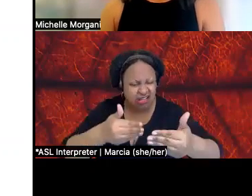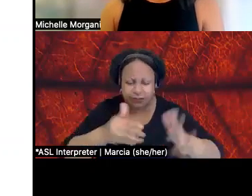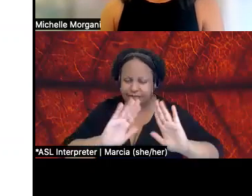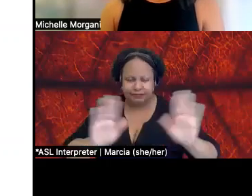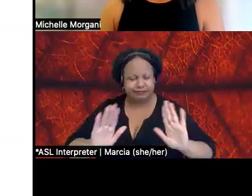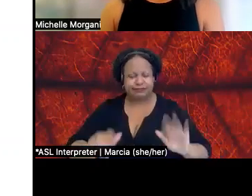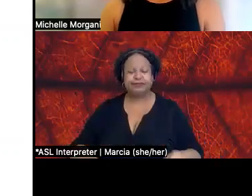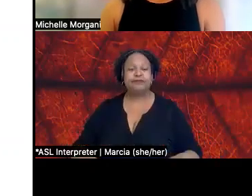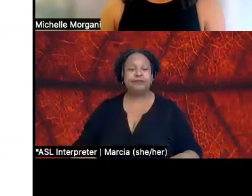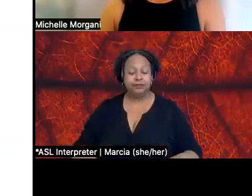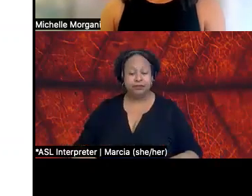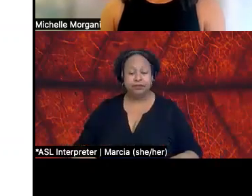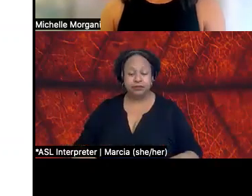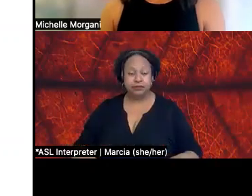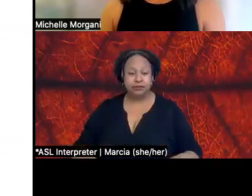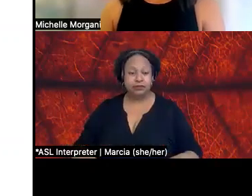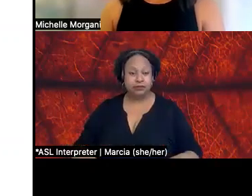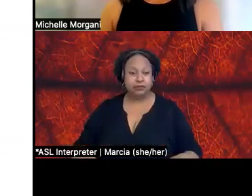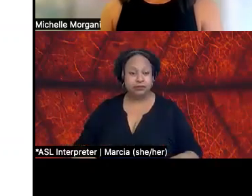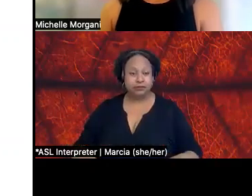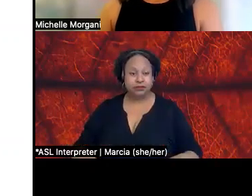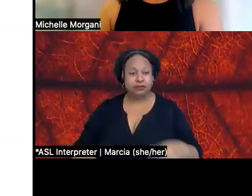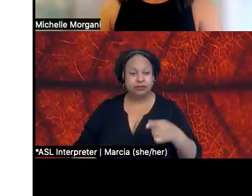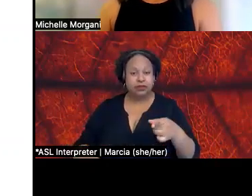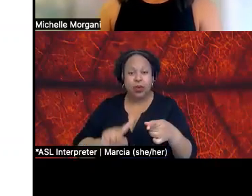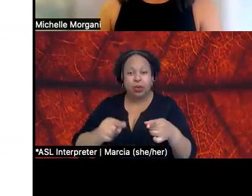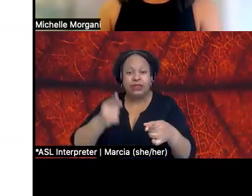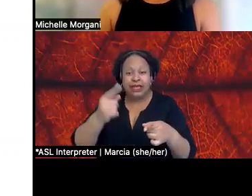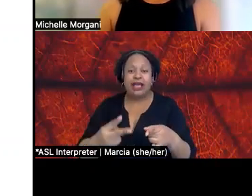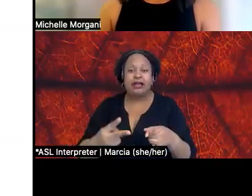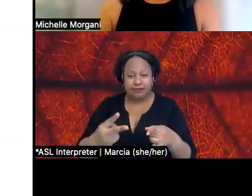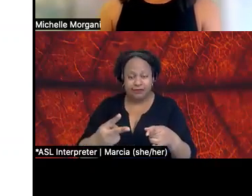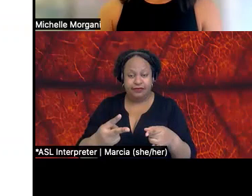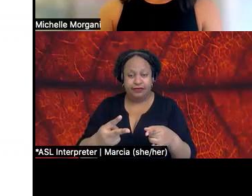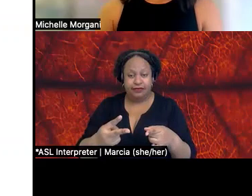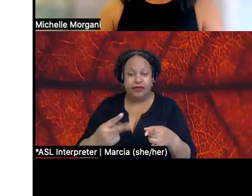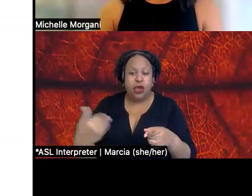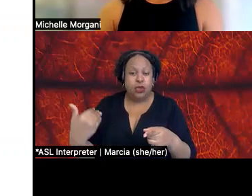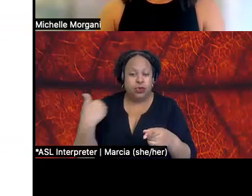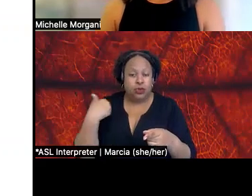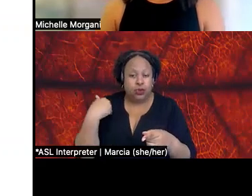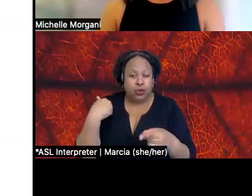But this is only half of the shoulder pain differential diagnosis.